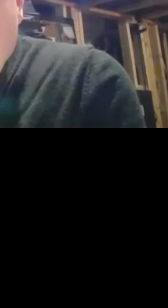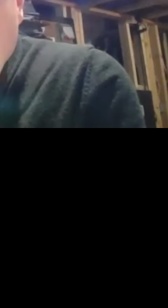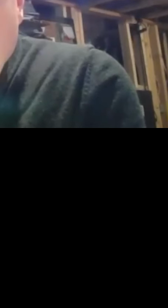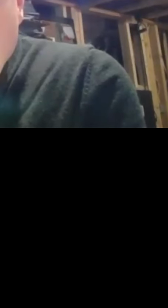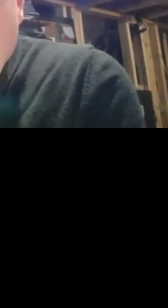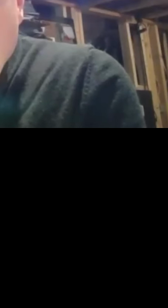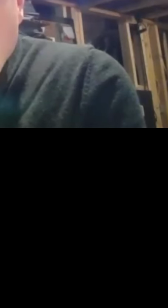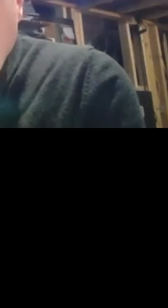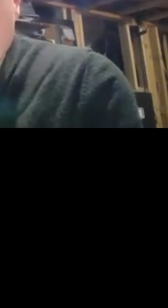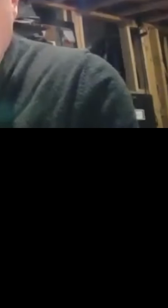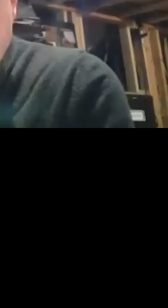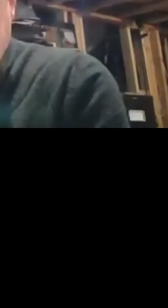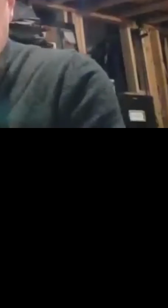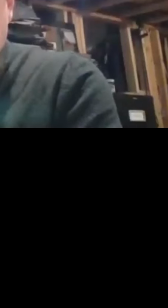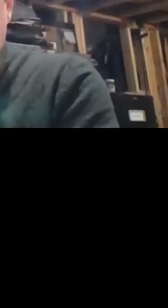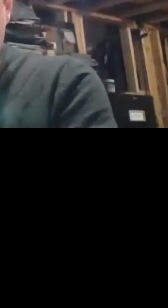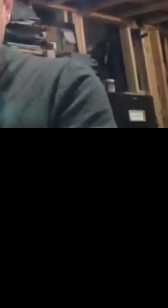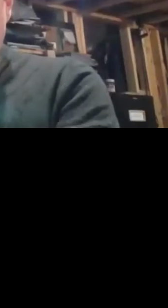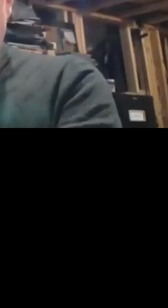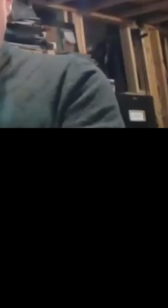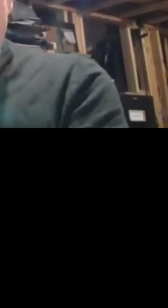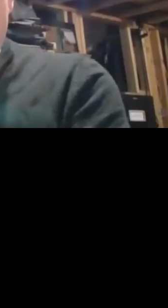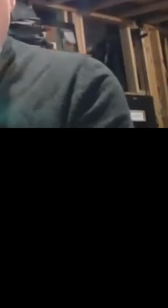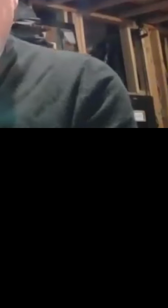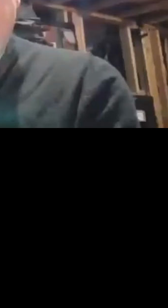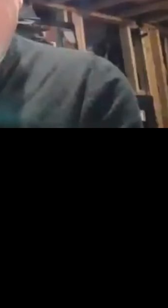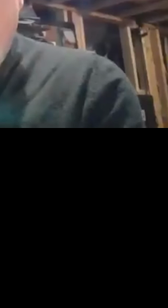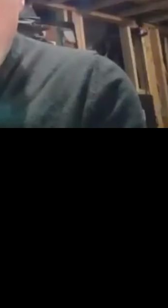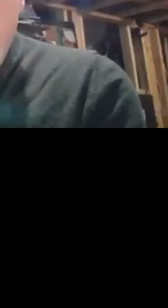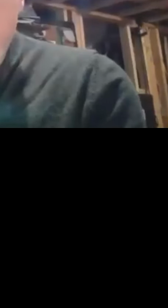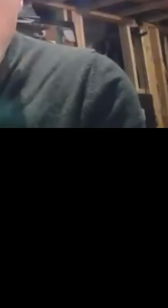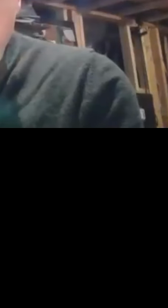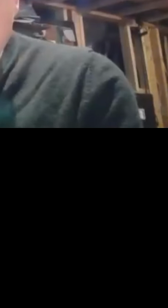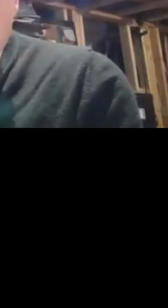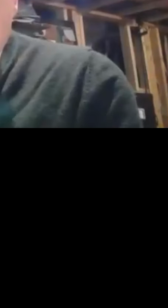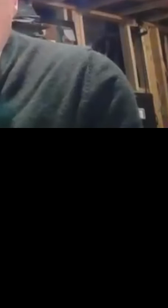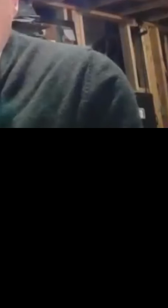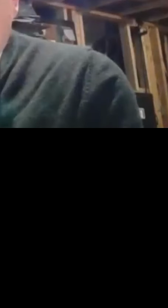» REBECCA WOOD: Once people get vaccinated we have a number of questions about